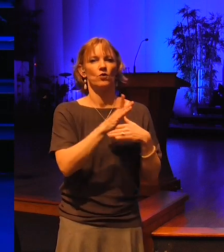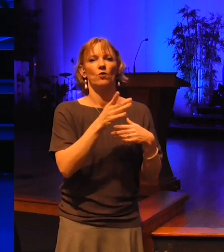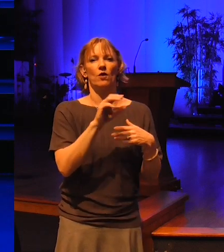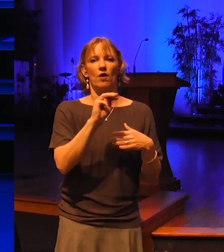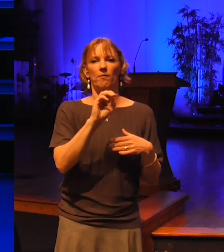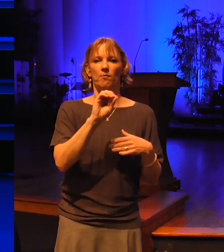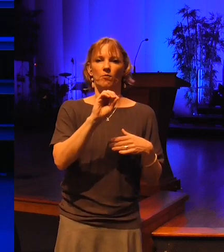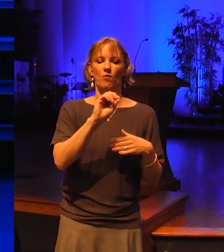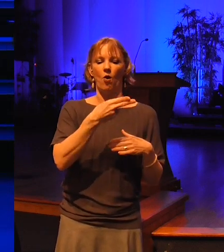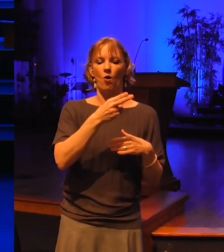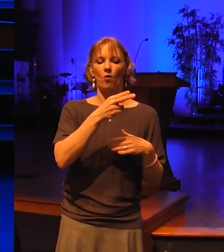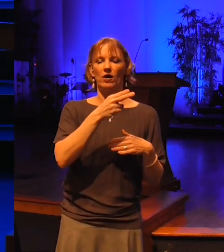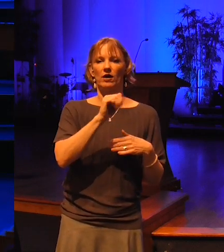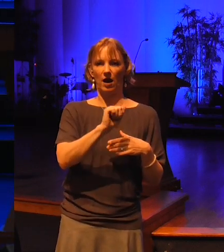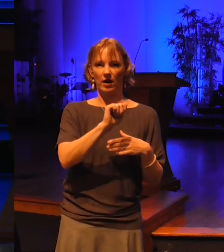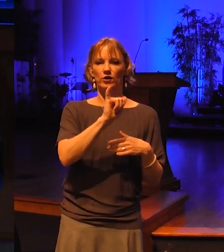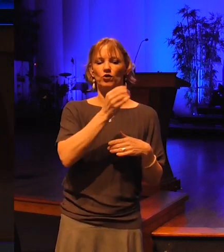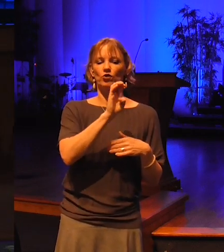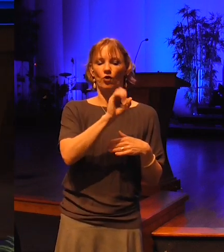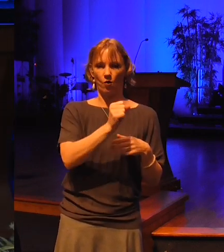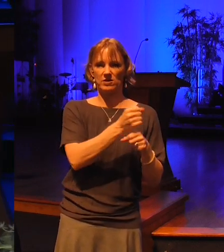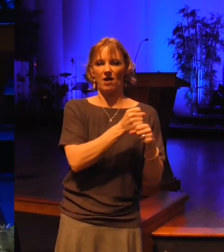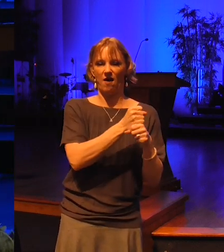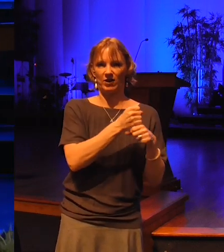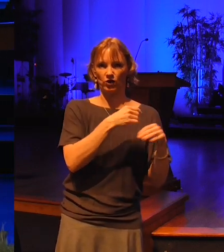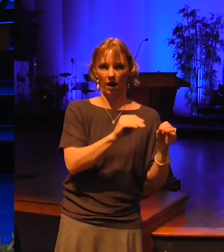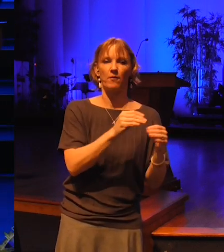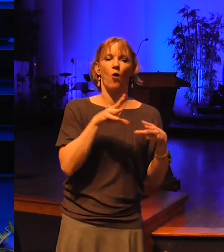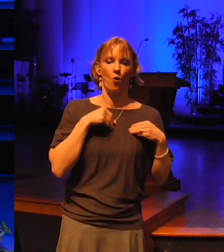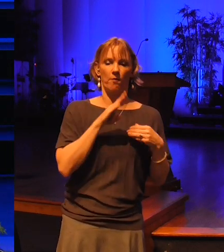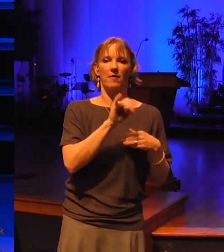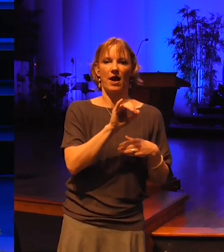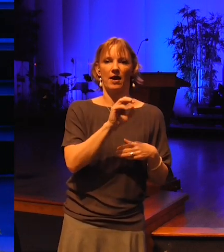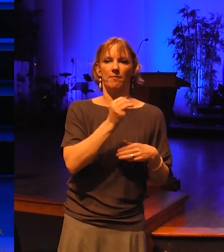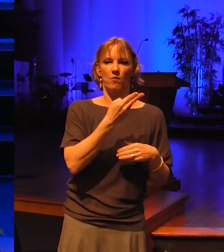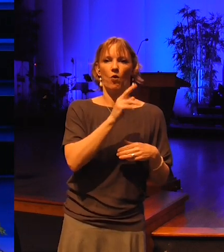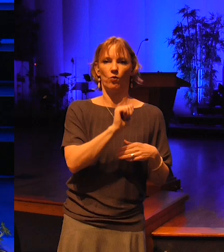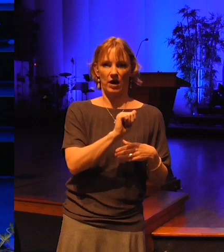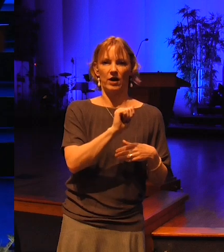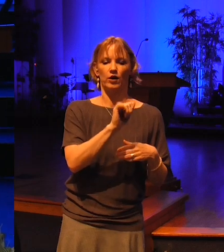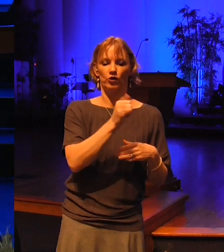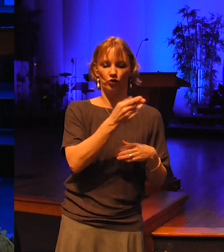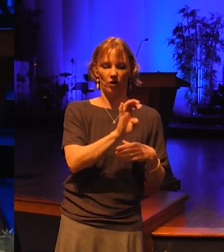owned by Mocha Joe and uh immediately starts complaining about things because he's saying